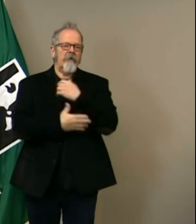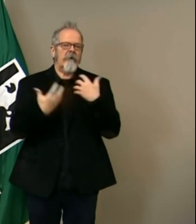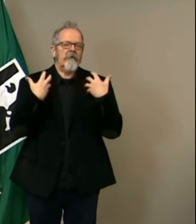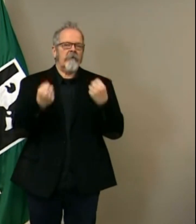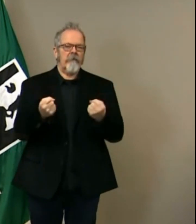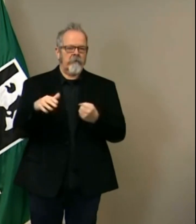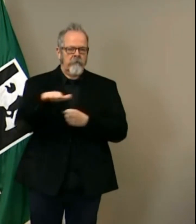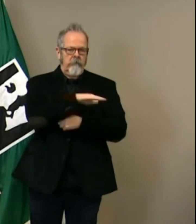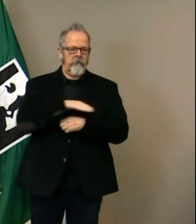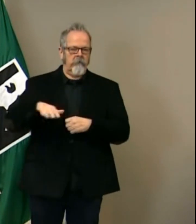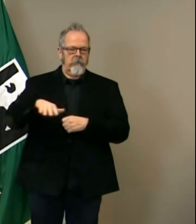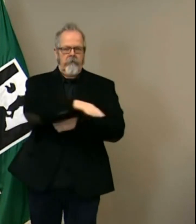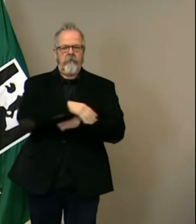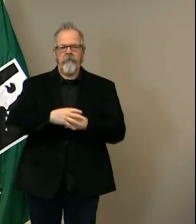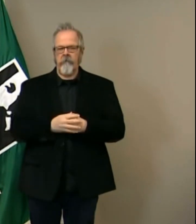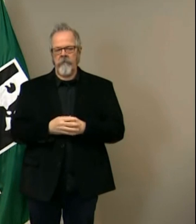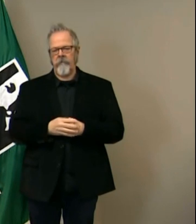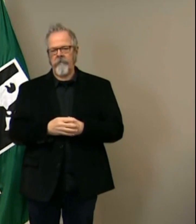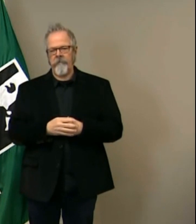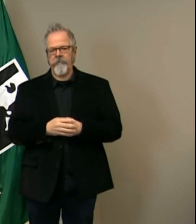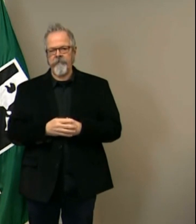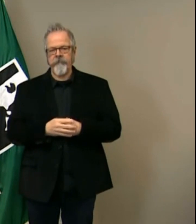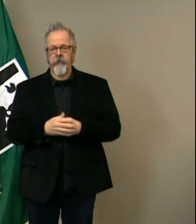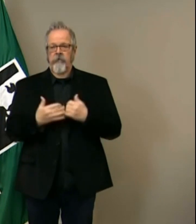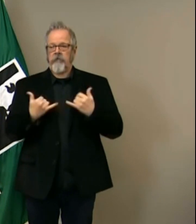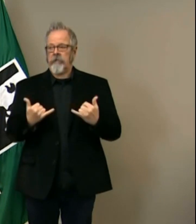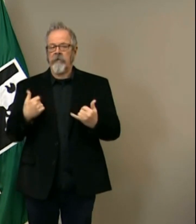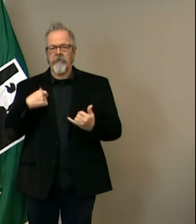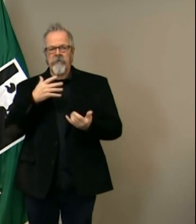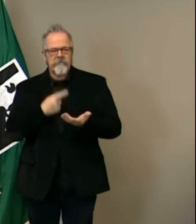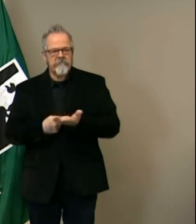save lives speakers today will include King County